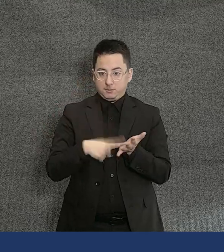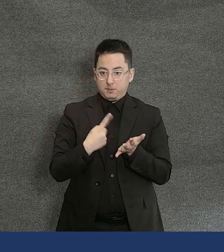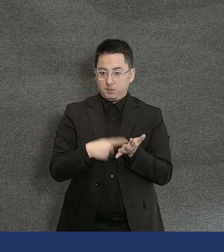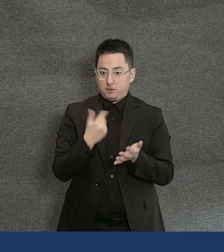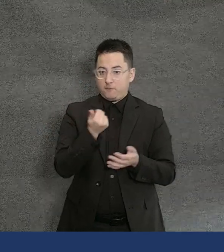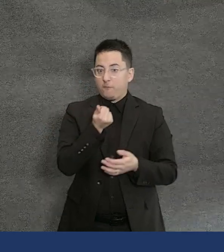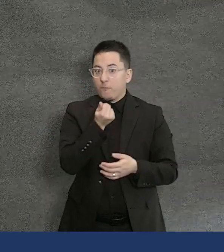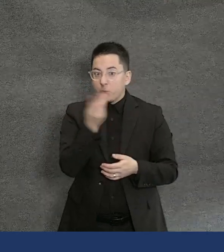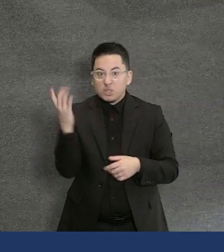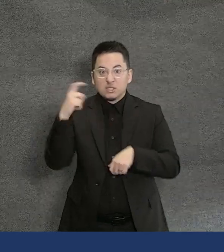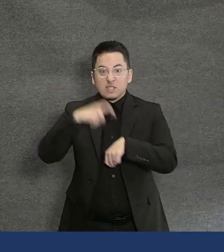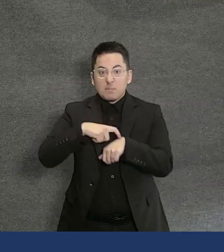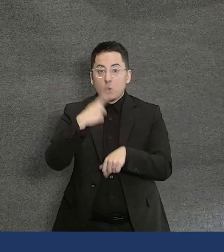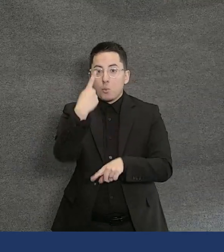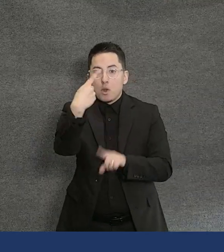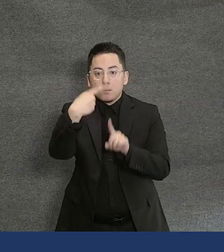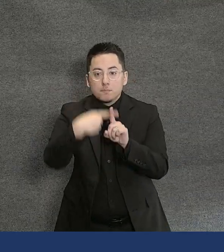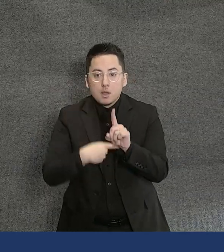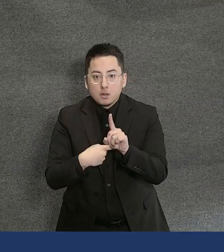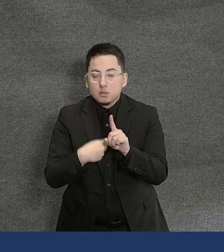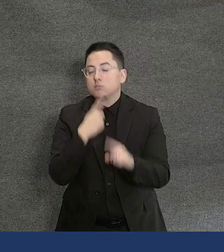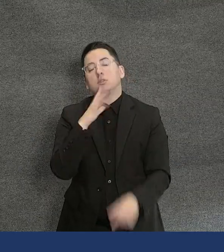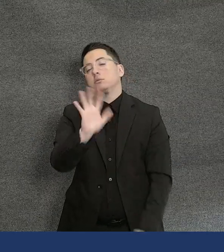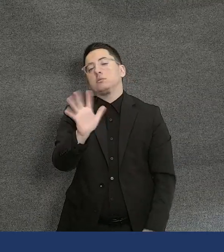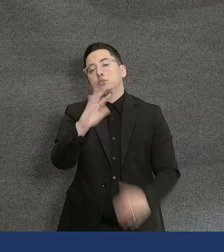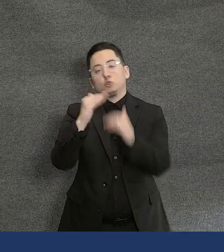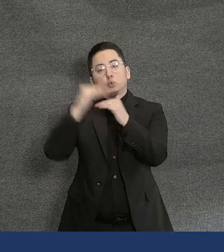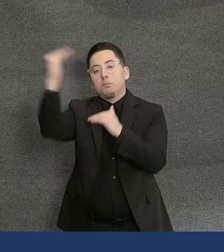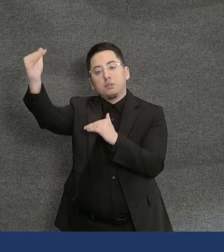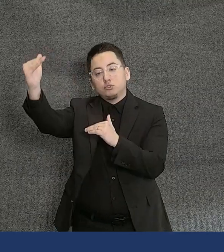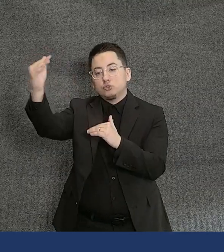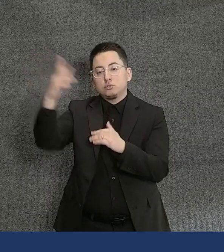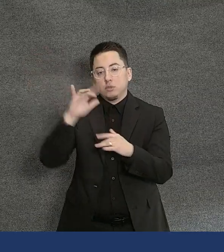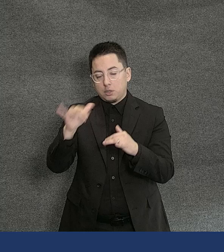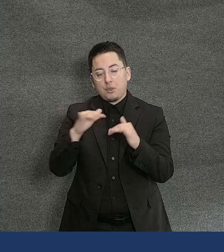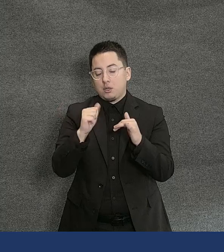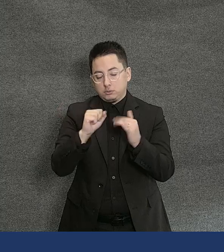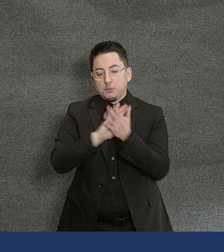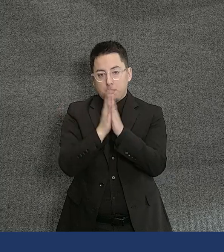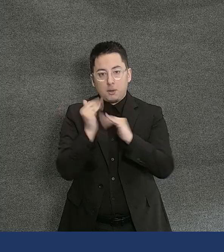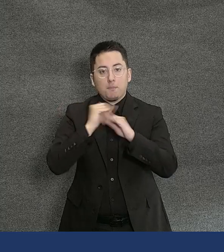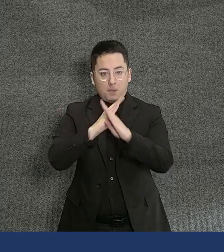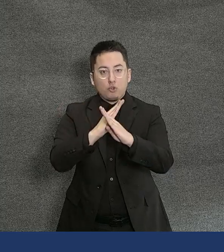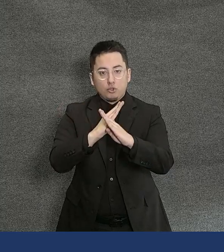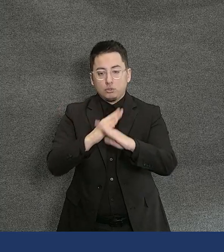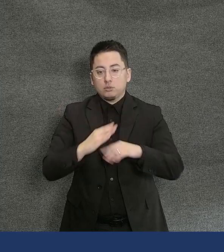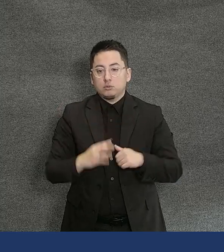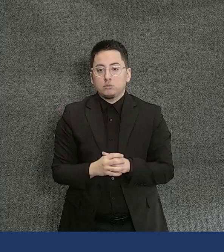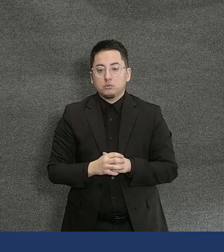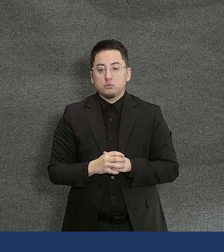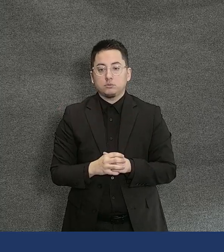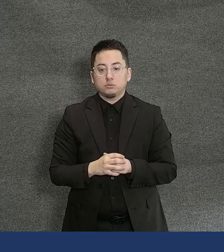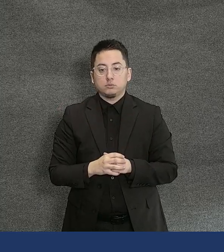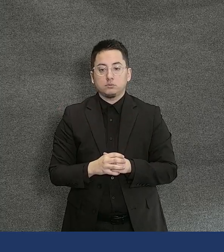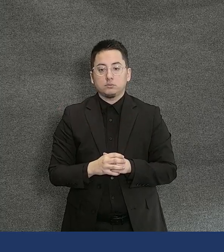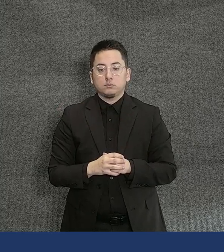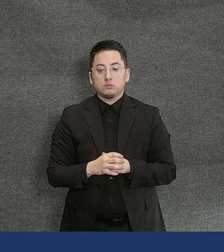trying to figure out how we can remove those barriers. So, again, lots, lots, and lots of work that we are continuing to do,